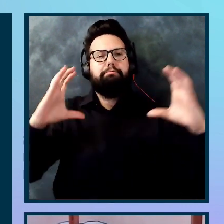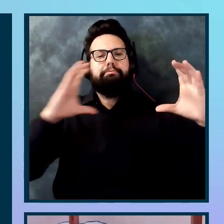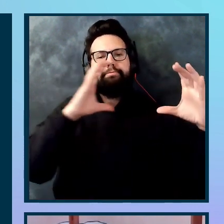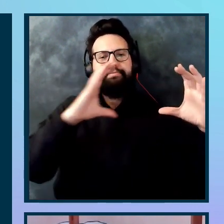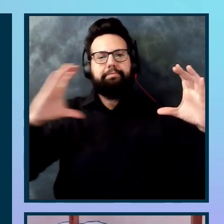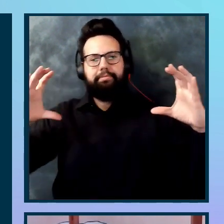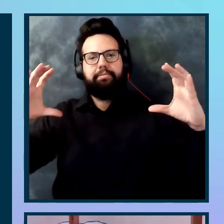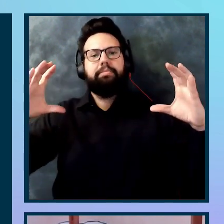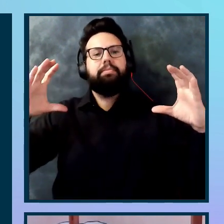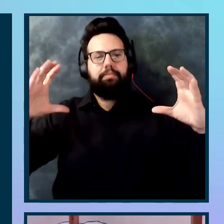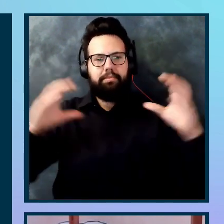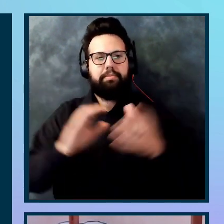decide they need a certain feature.